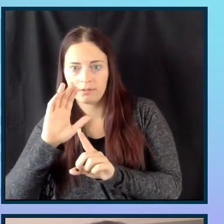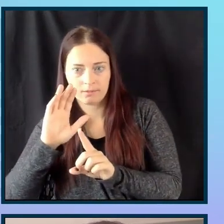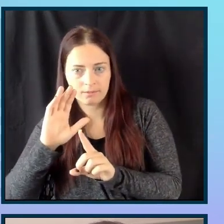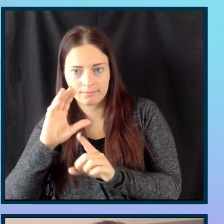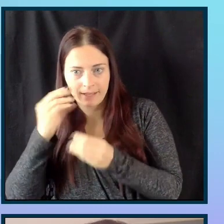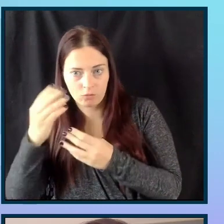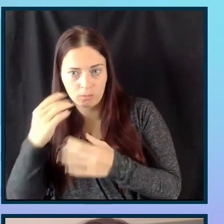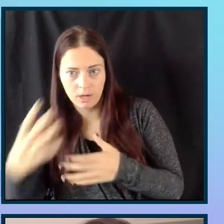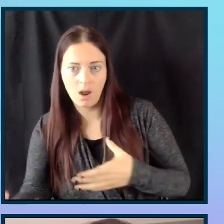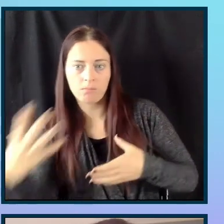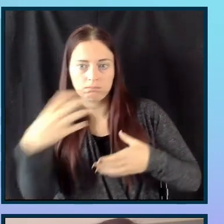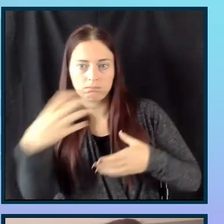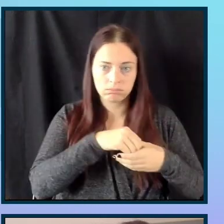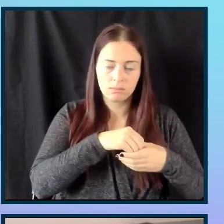that site's gonna work well for them.